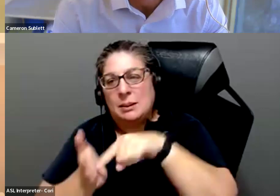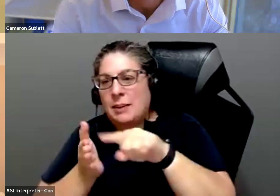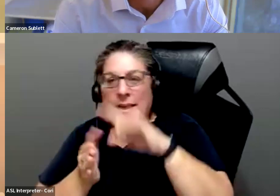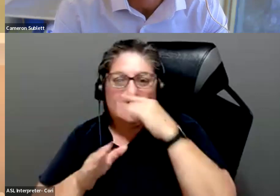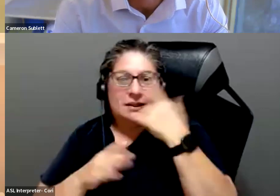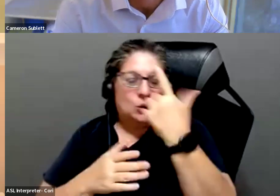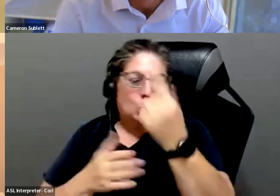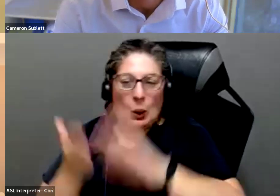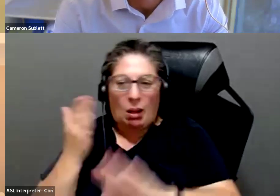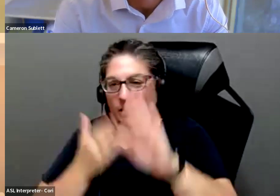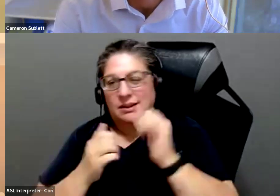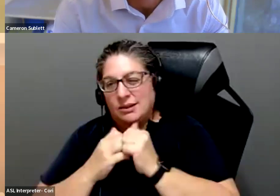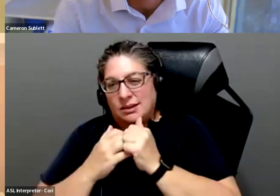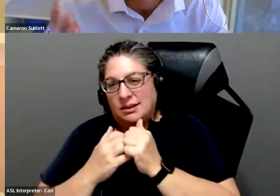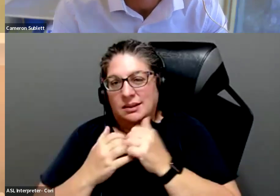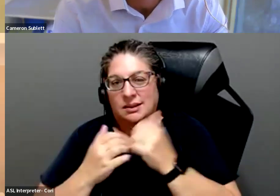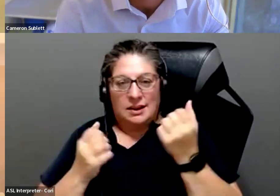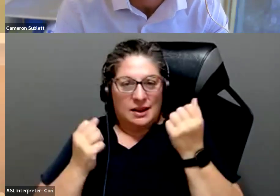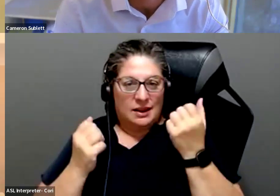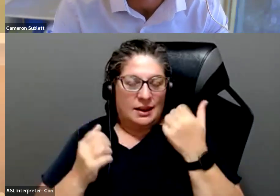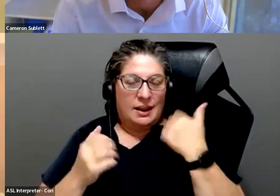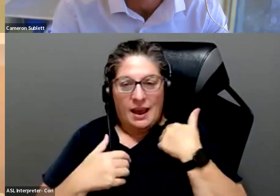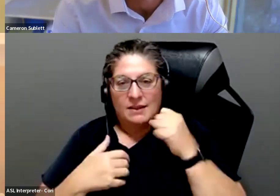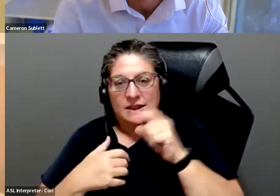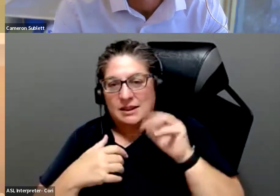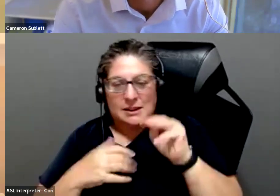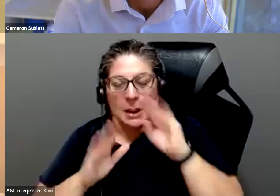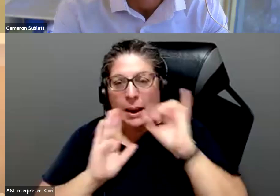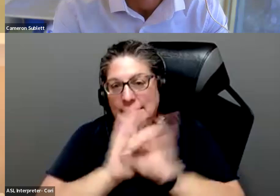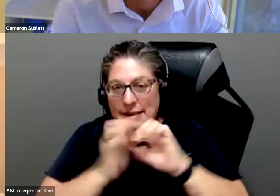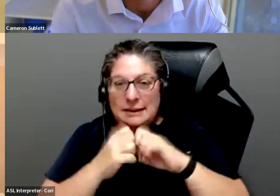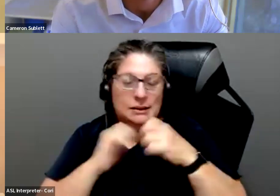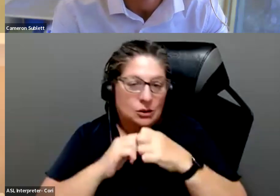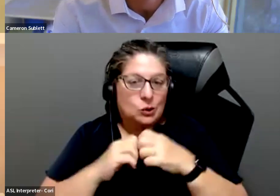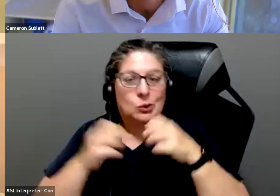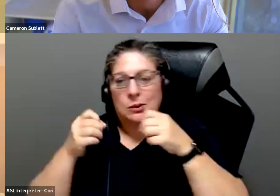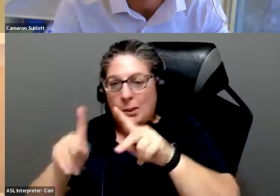college. There is the stem identity issue, opportunity, cost.